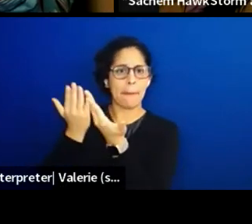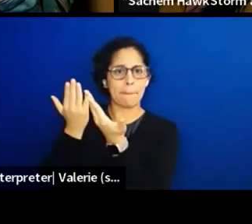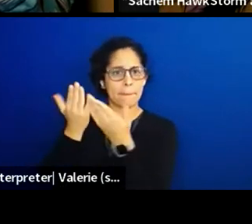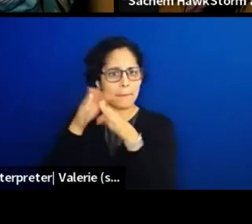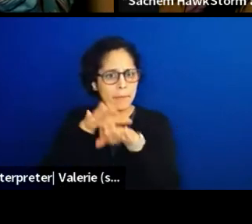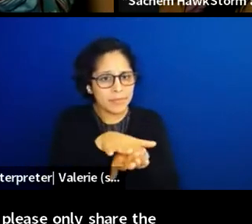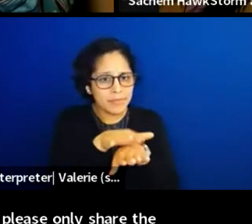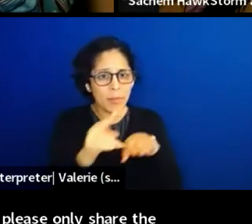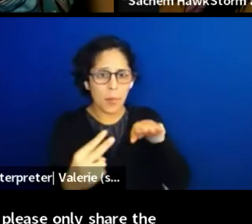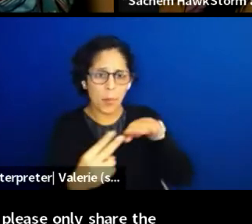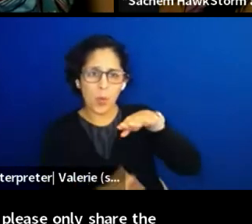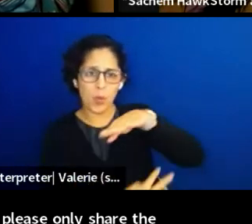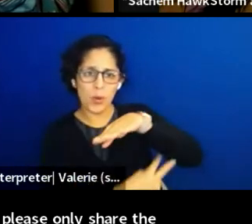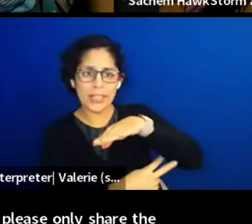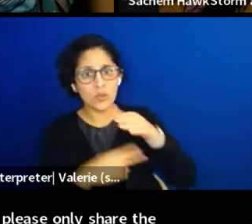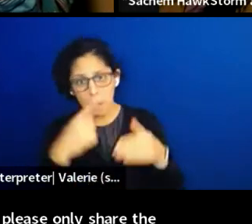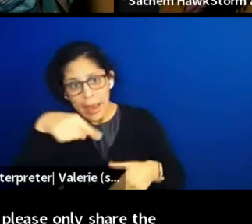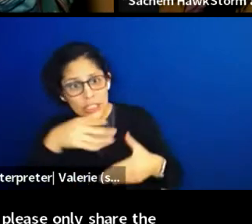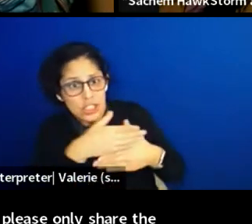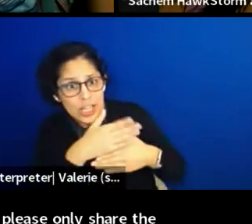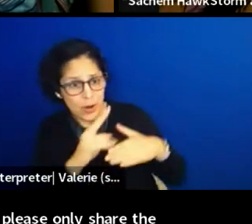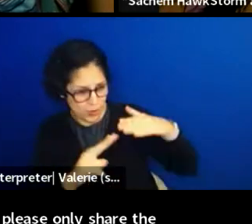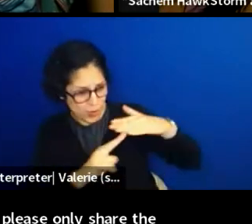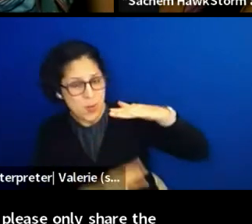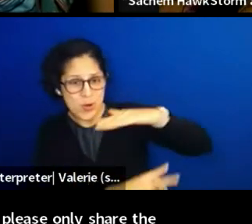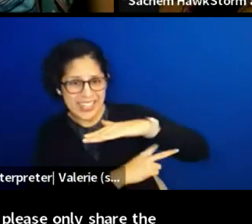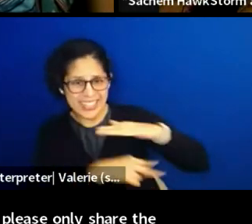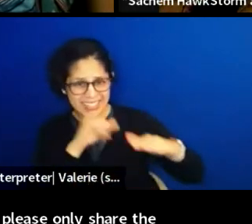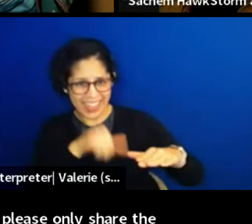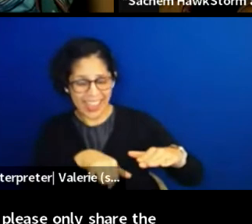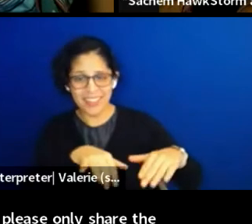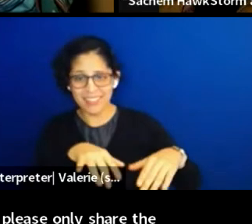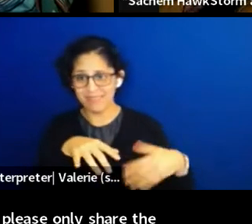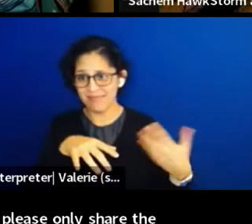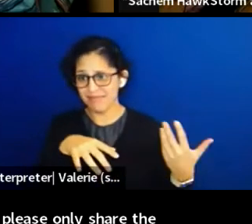but whatever you can share about the role culture plays.